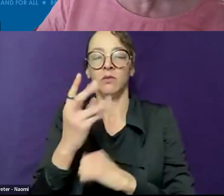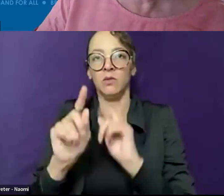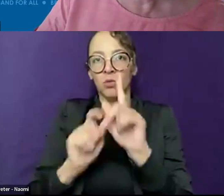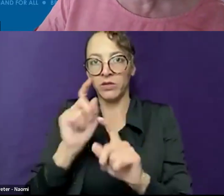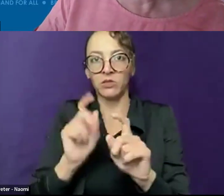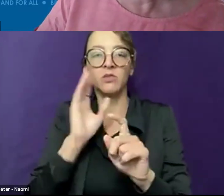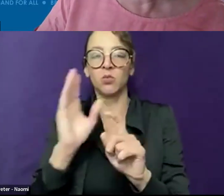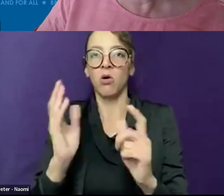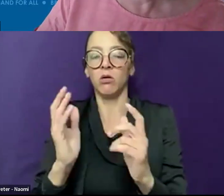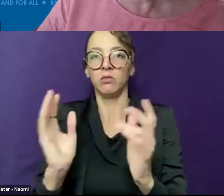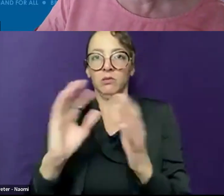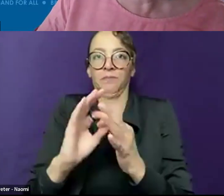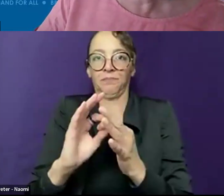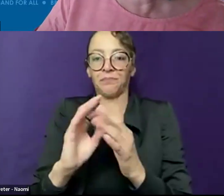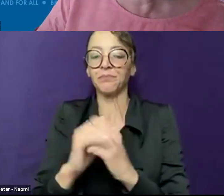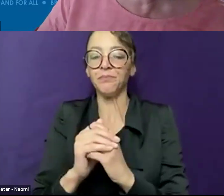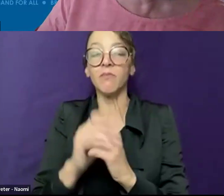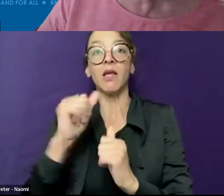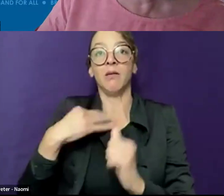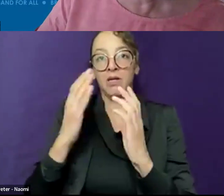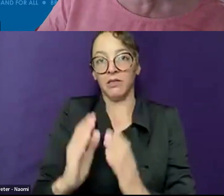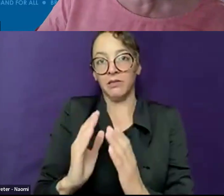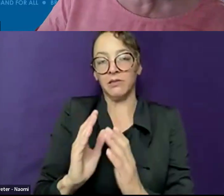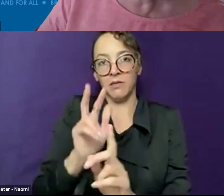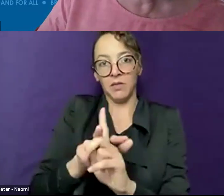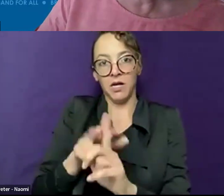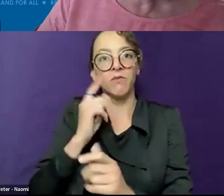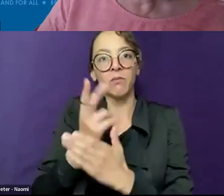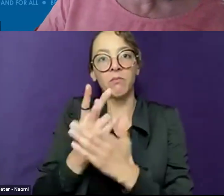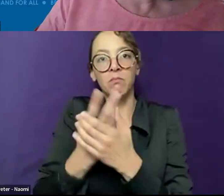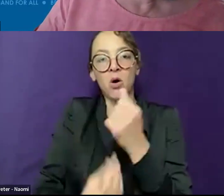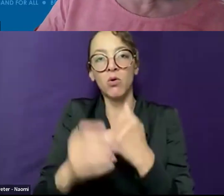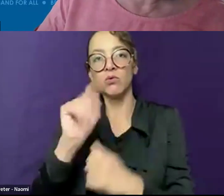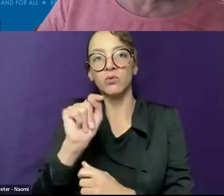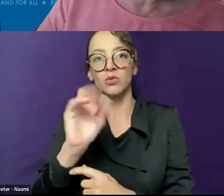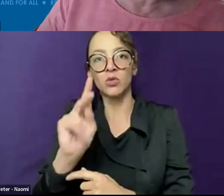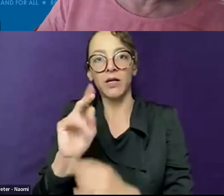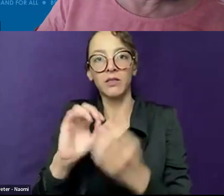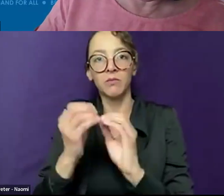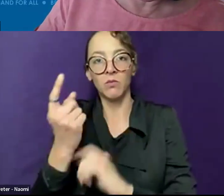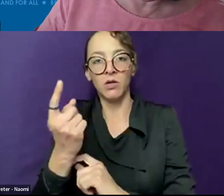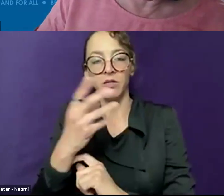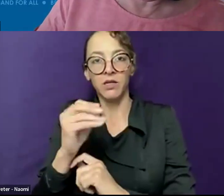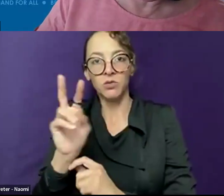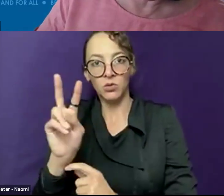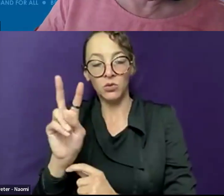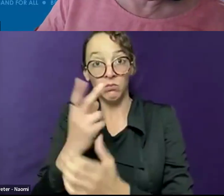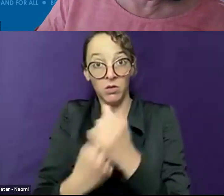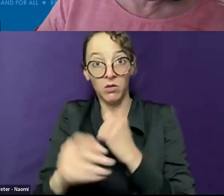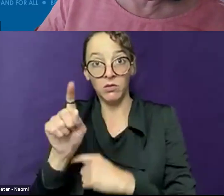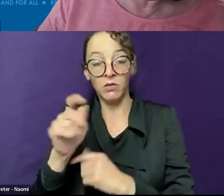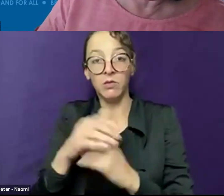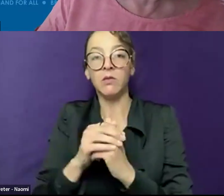applicants apply for both track one and track 2? . And what is the split between track one track 2,